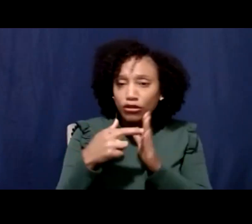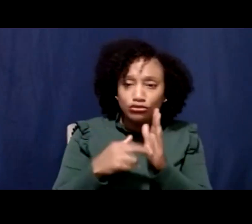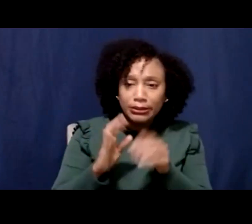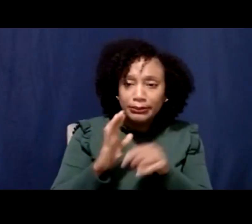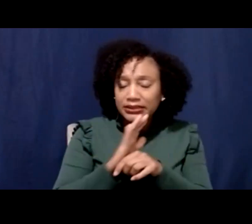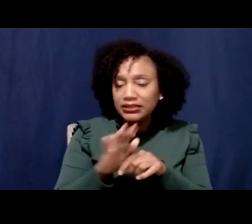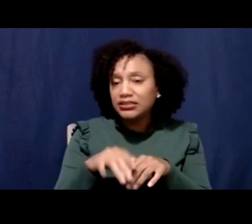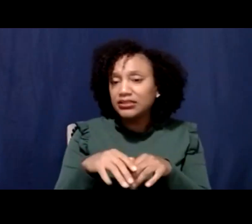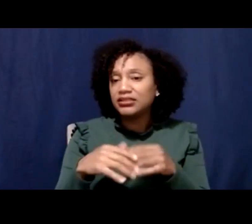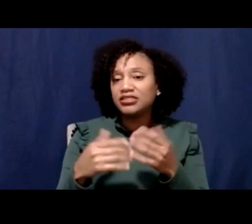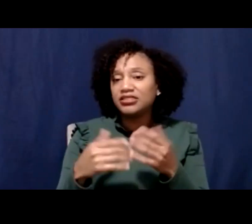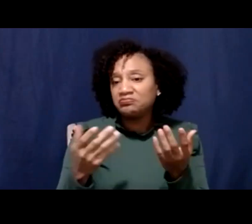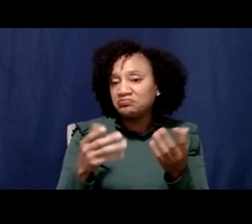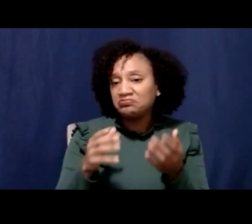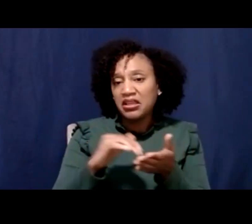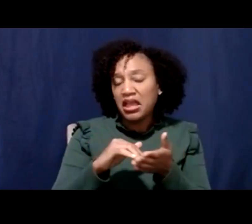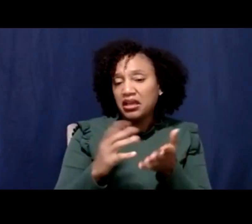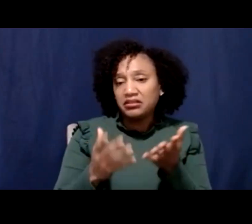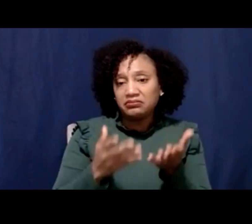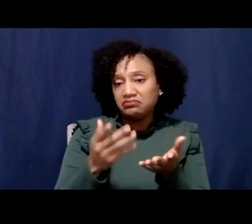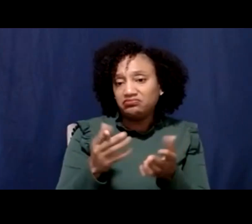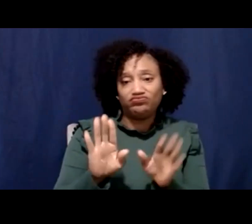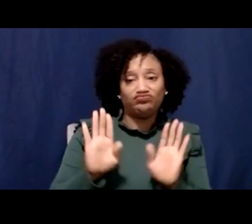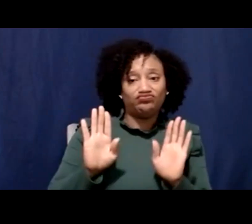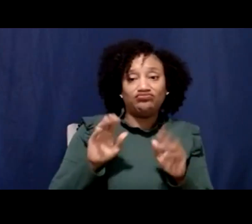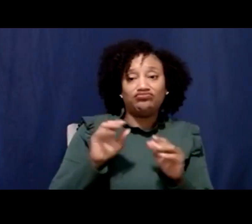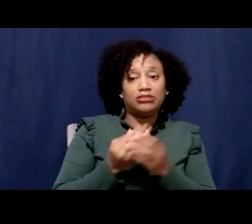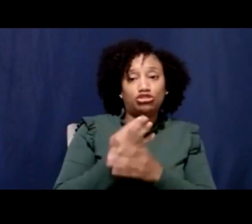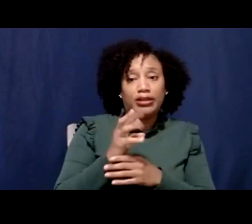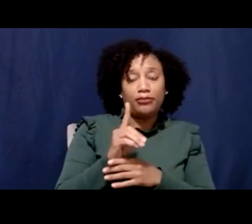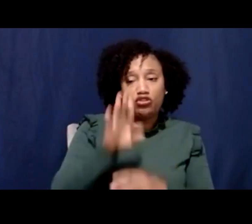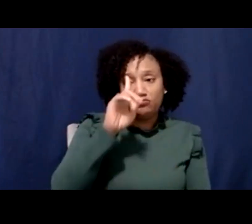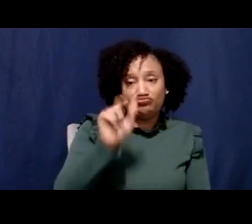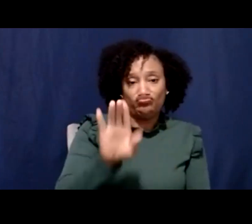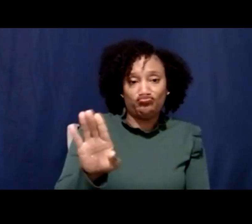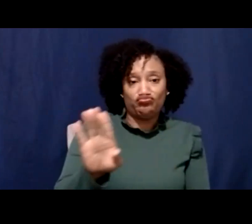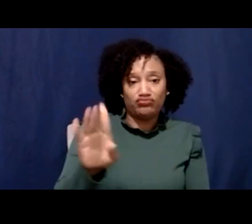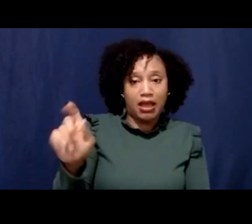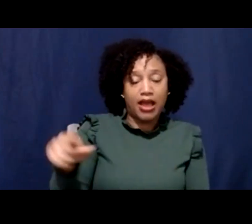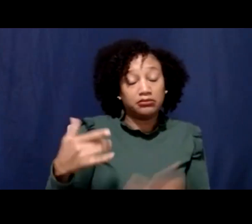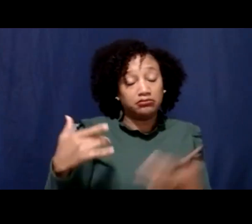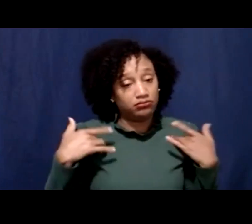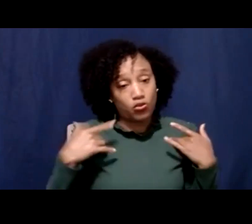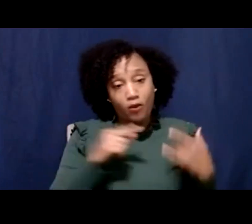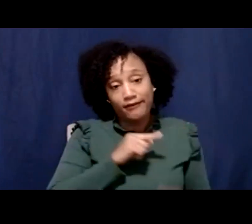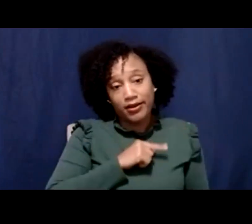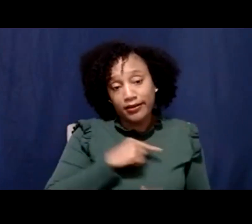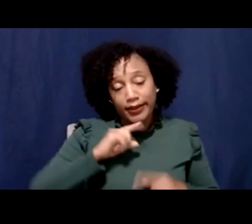which I, again, will defer to Springboard and we are not qualified to answer these questions,